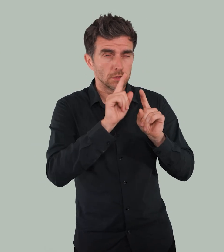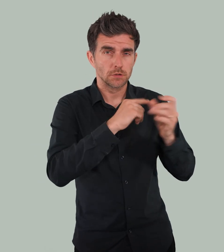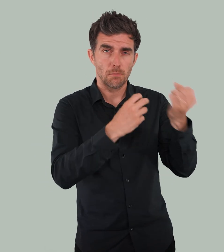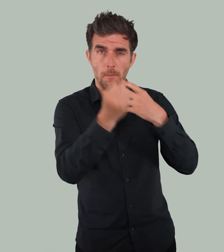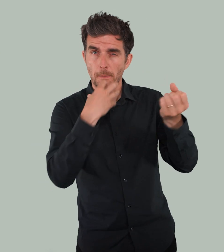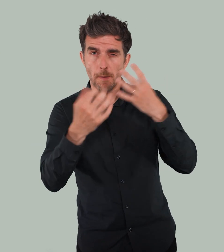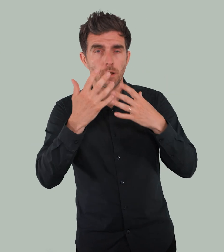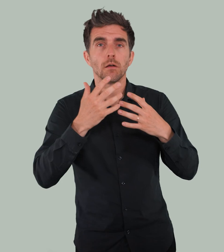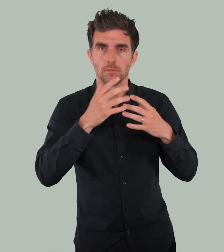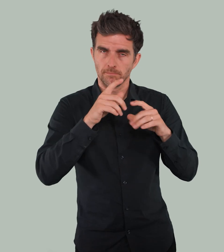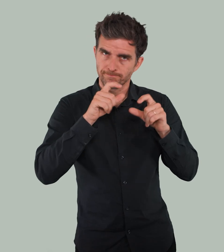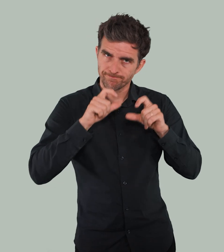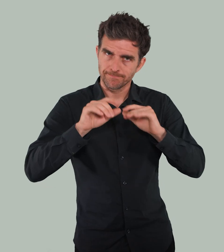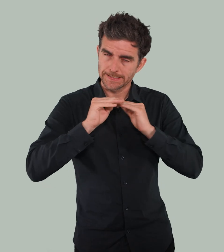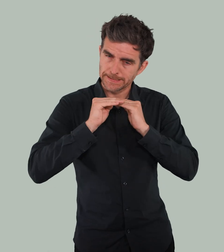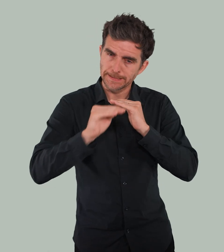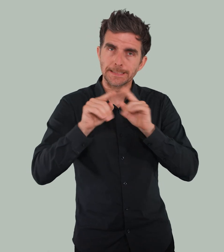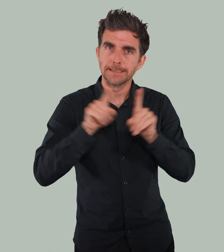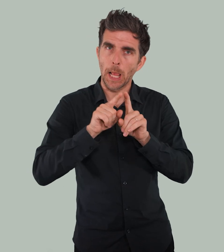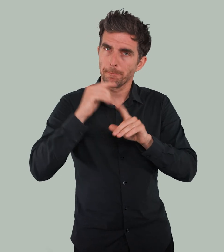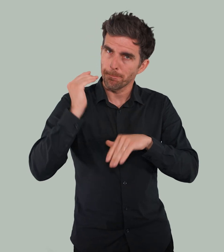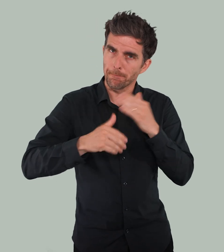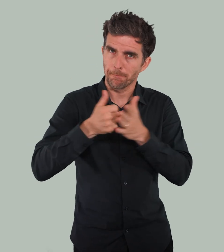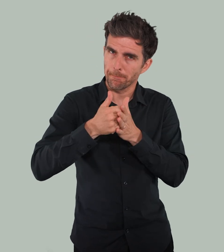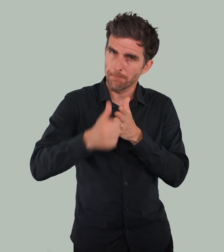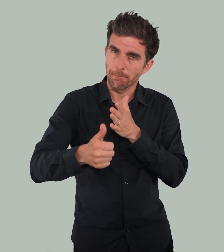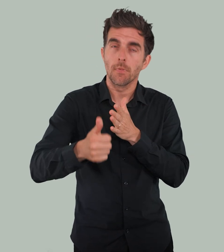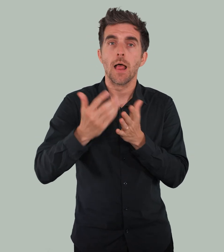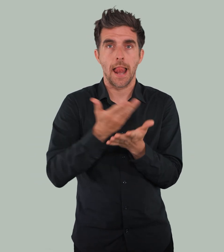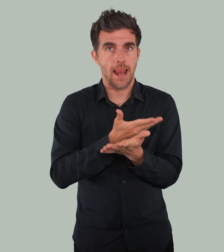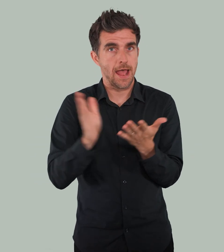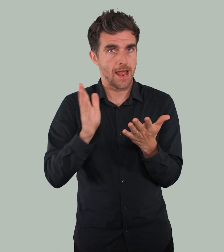responses in a consistent way, while maintaining a clear evidential